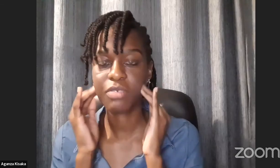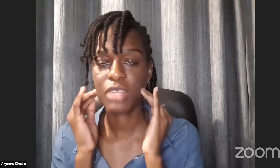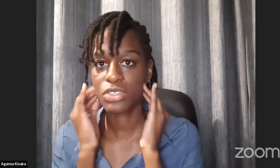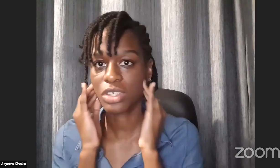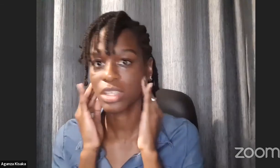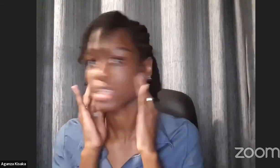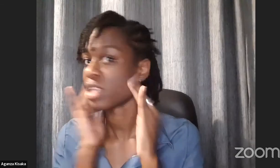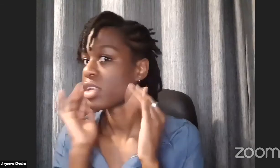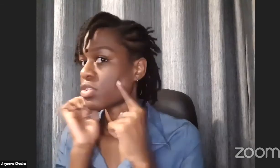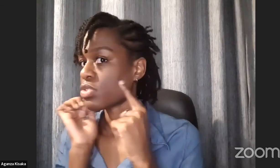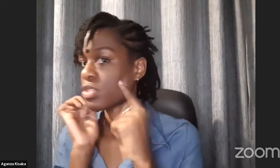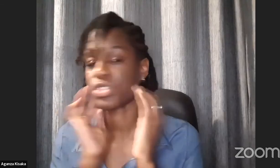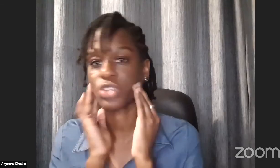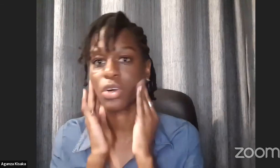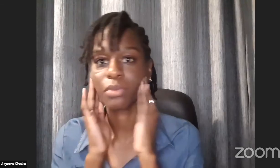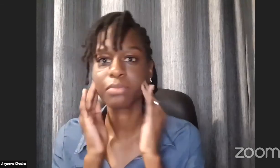of tension to your jaw.